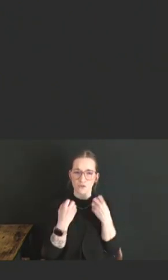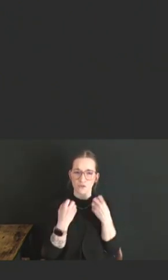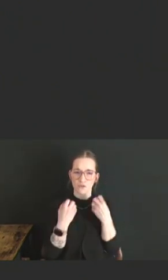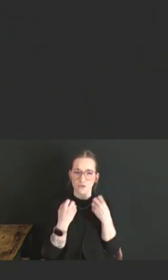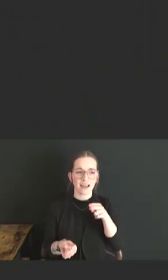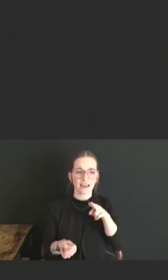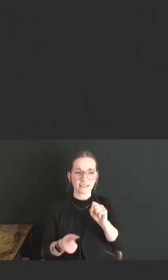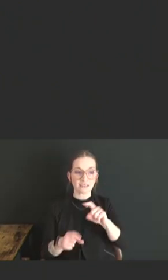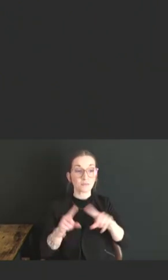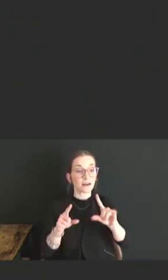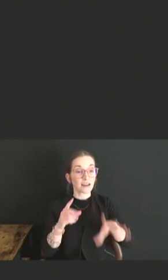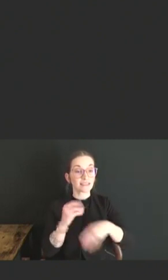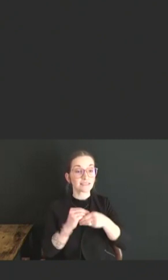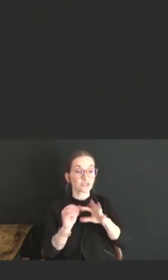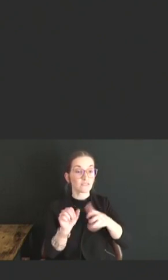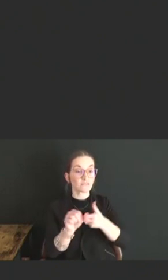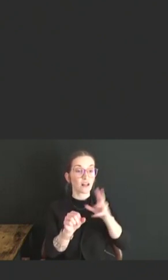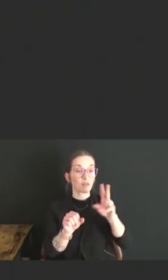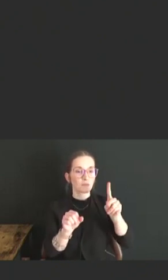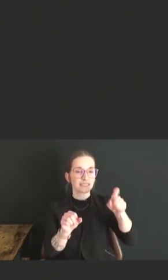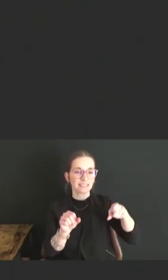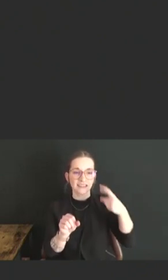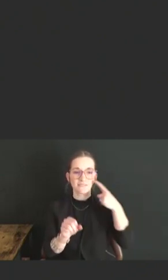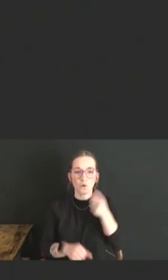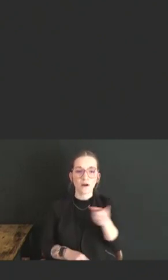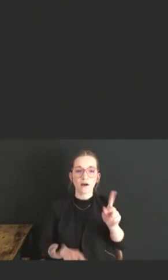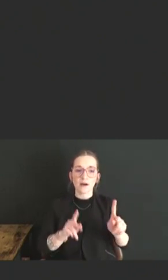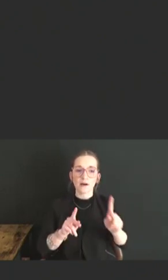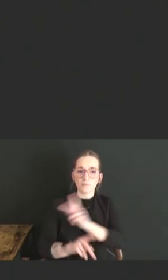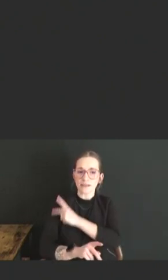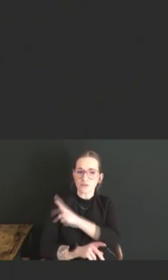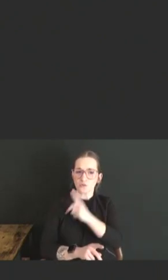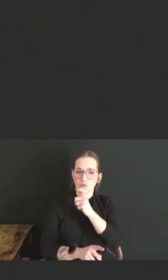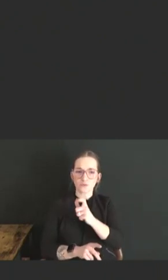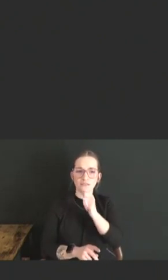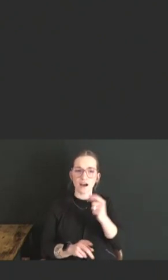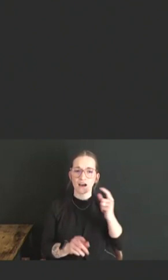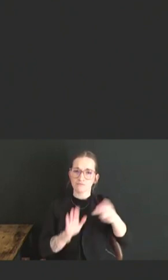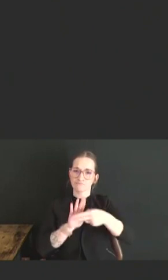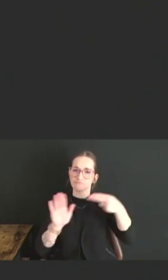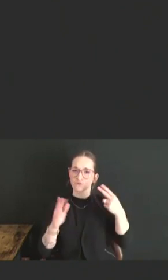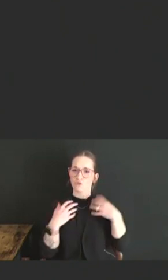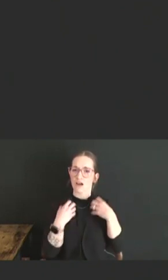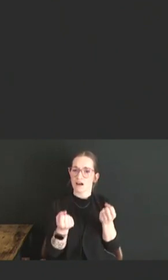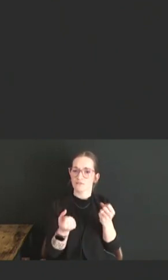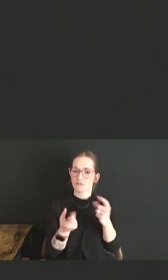not considered recovered to better understand their long-term outcomes. Next slide, please.